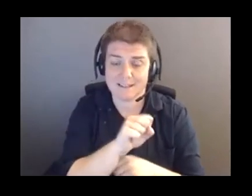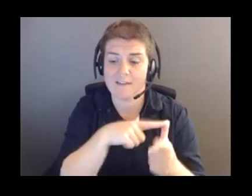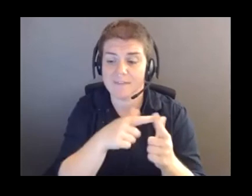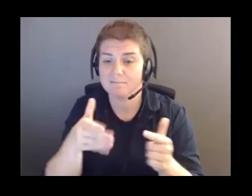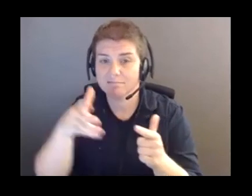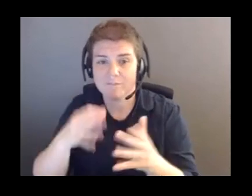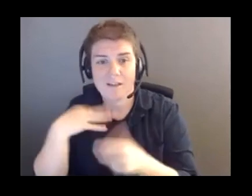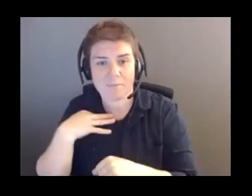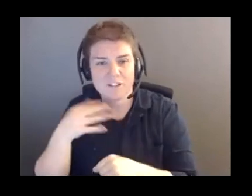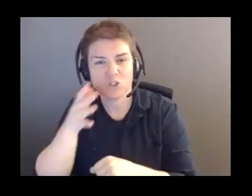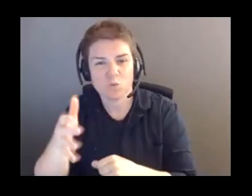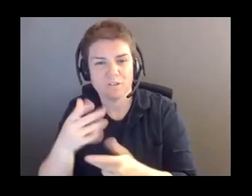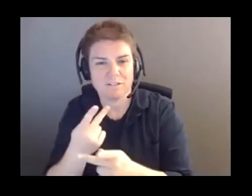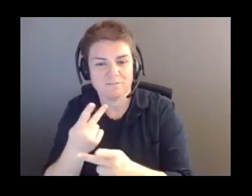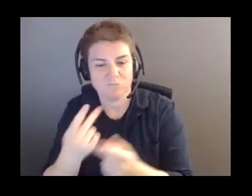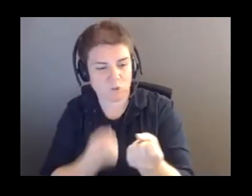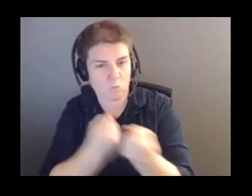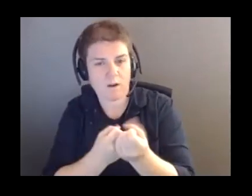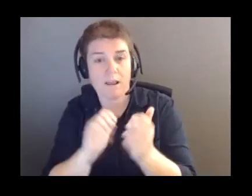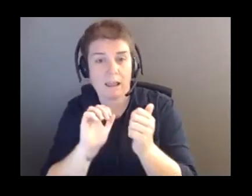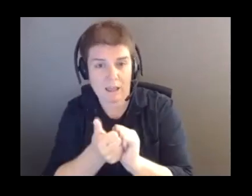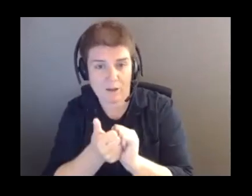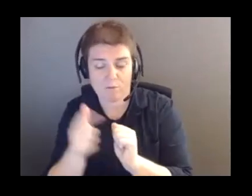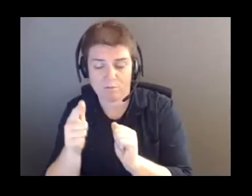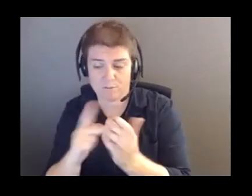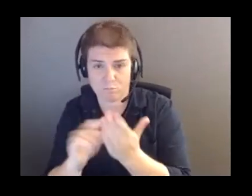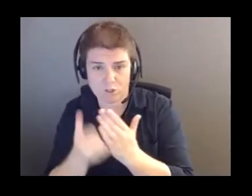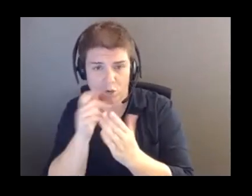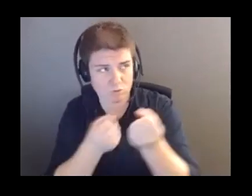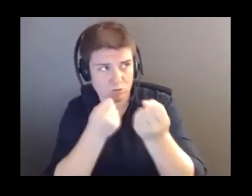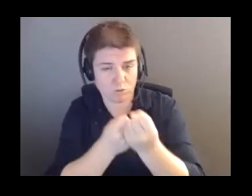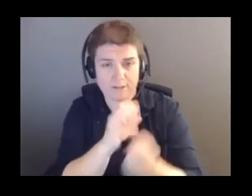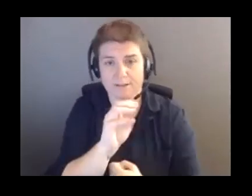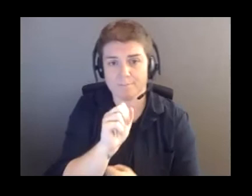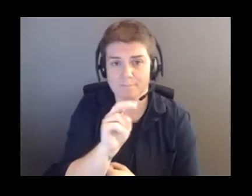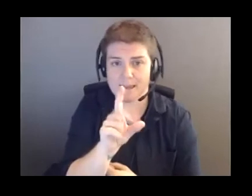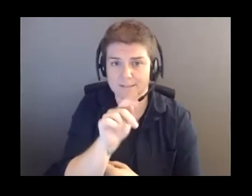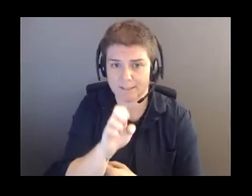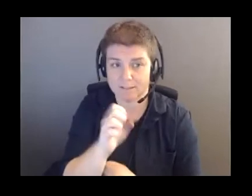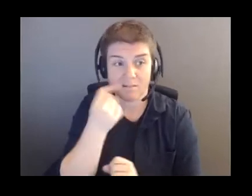help serve your mandate. This section should not be about this specific project or activity